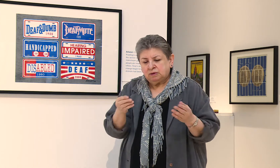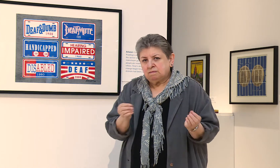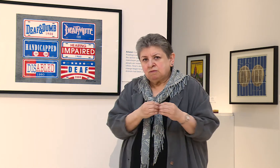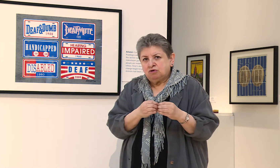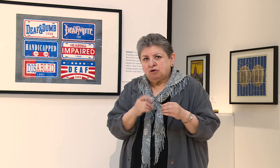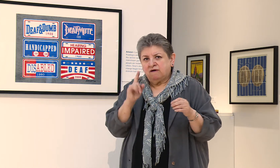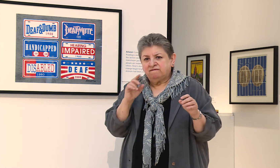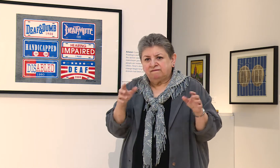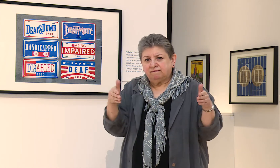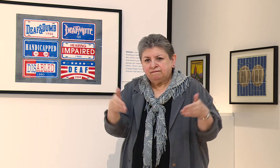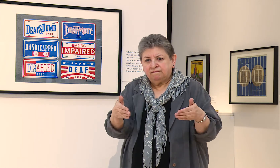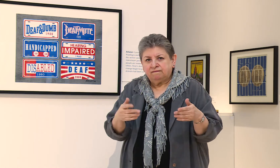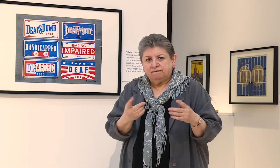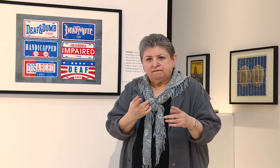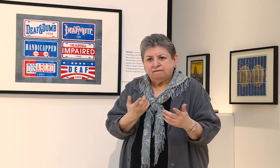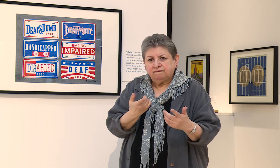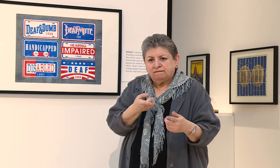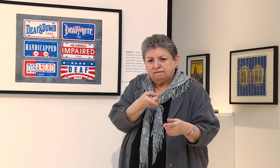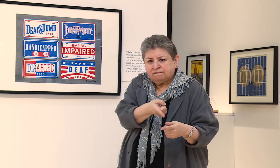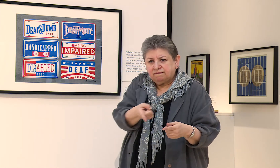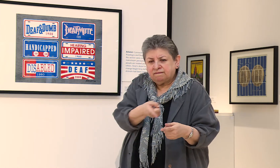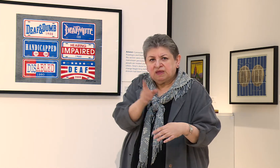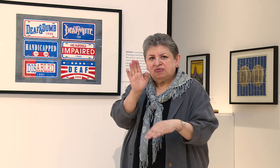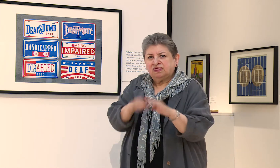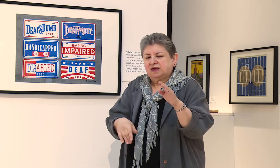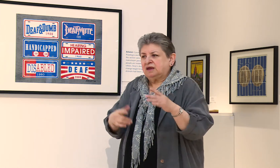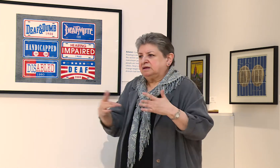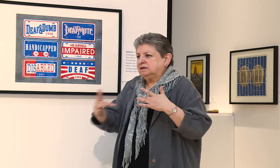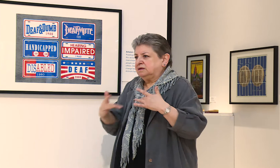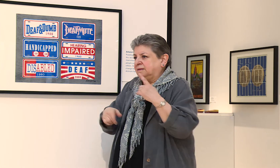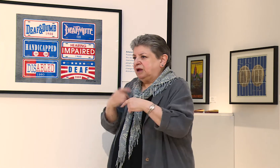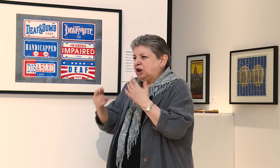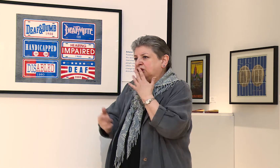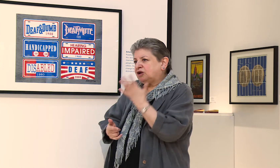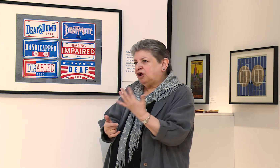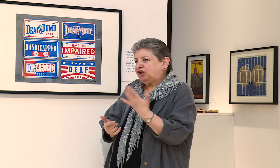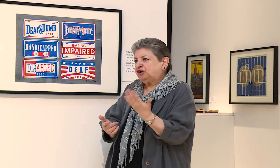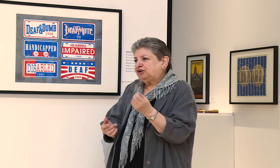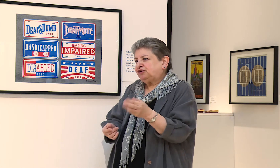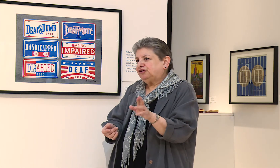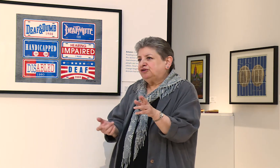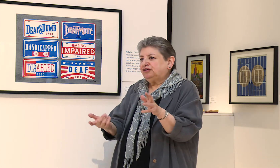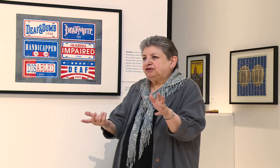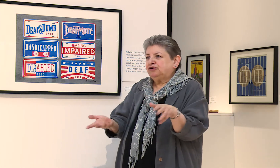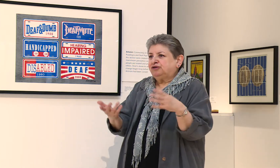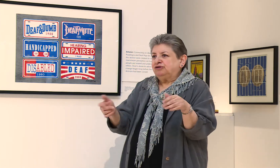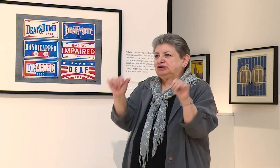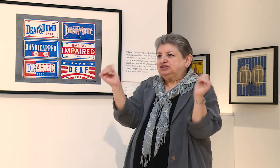And that's much more of a focus for me than worrying about specific colors, shapes,